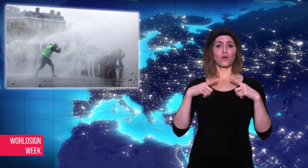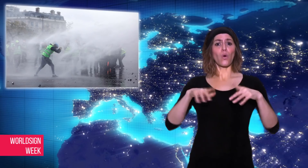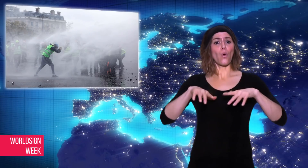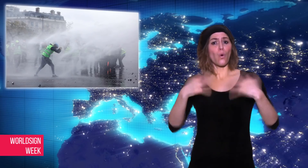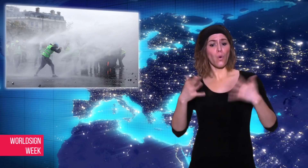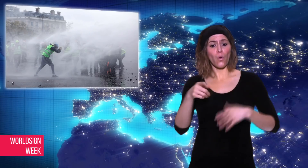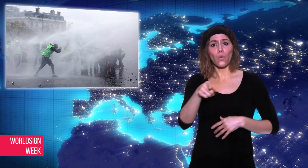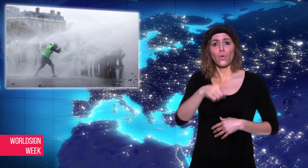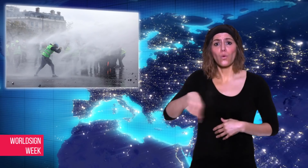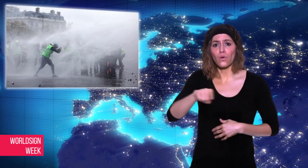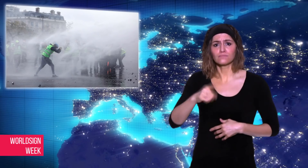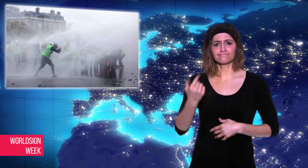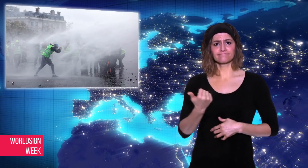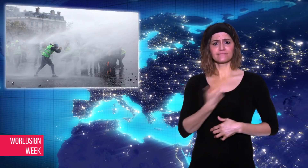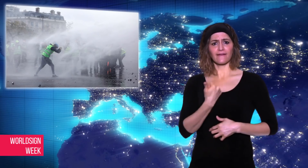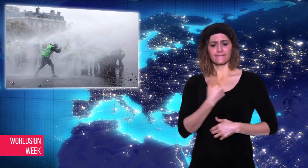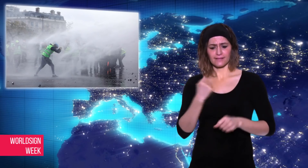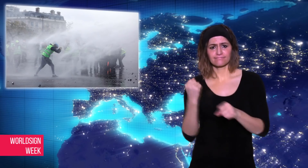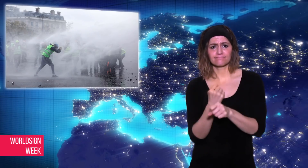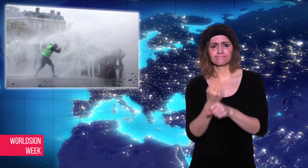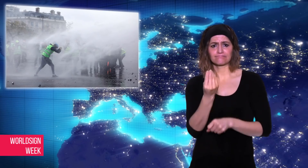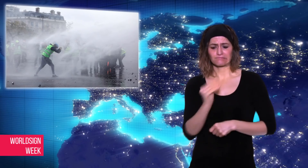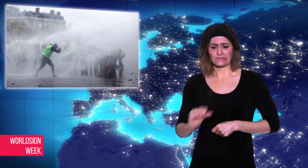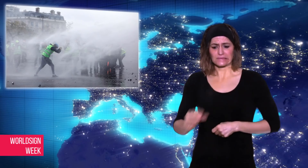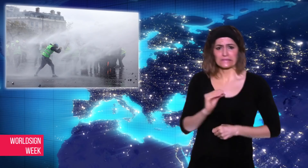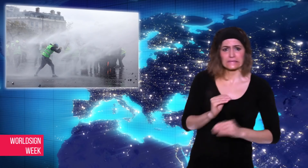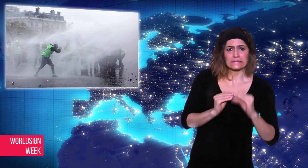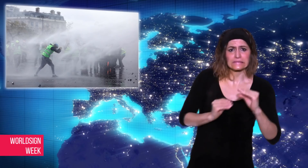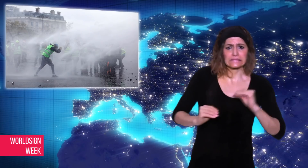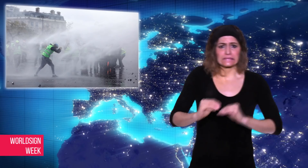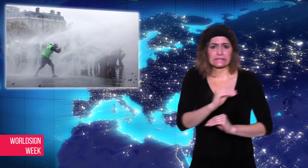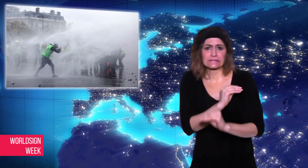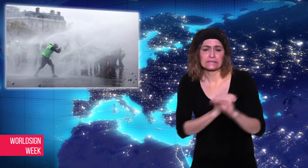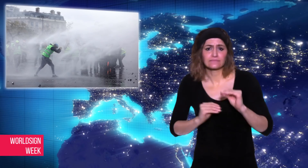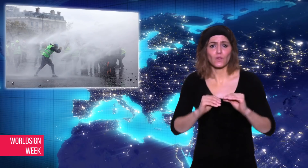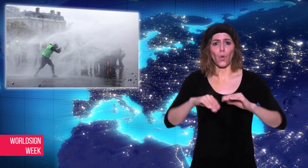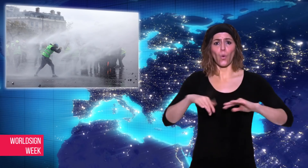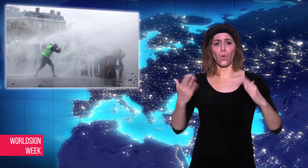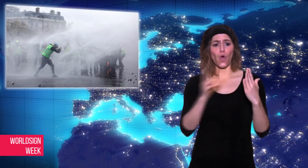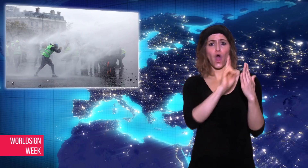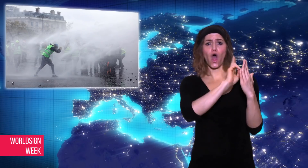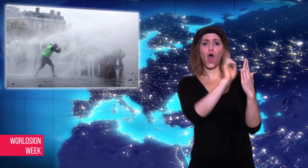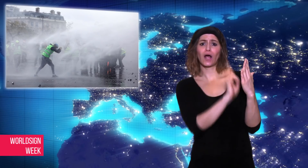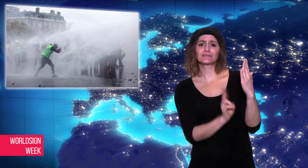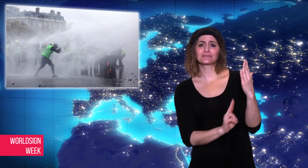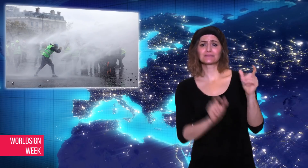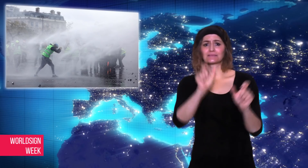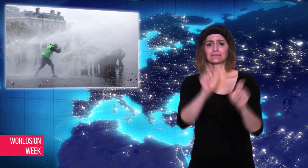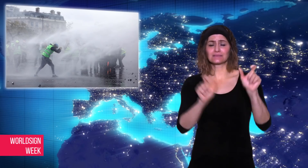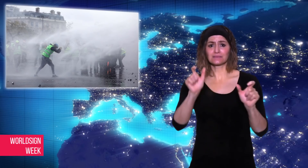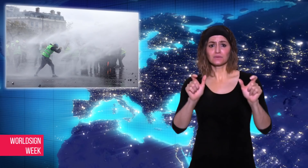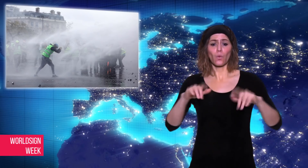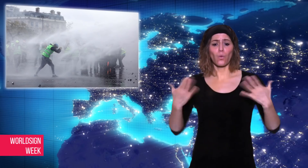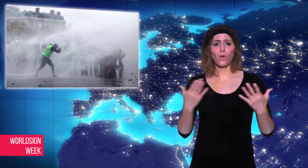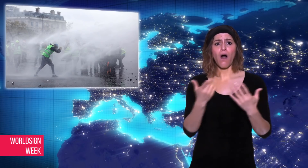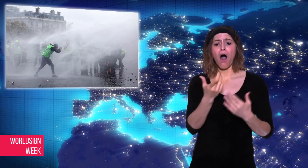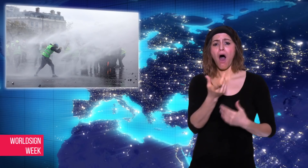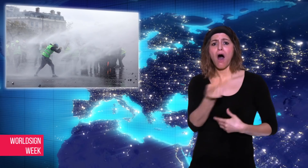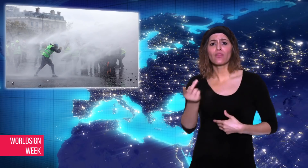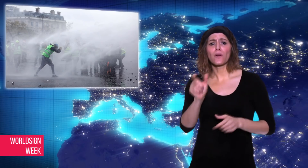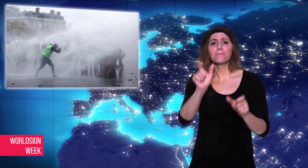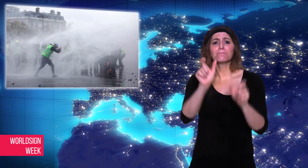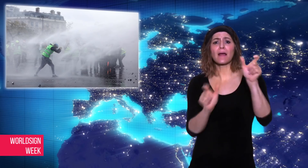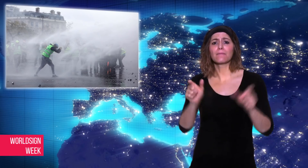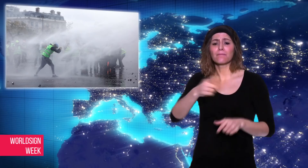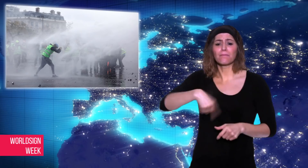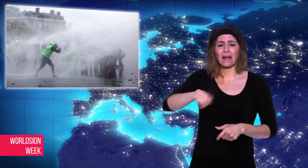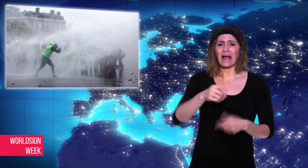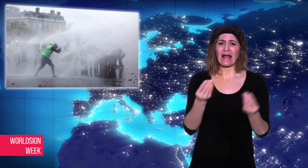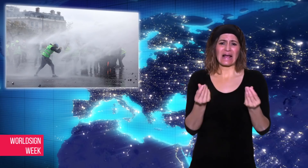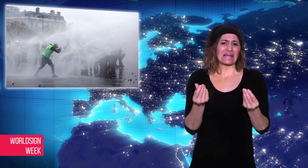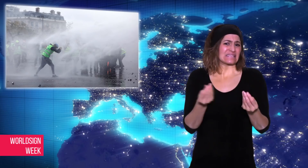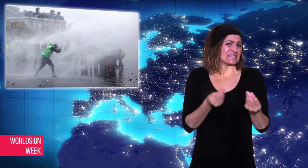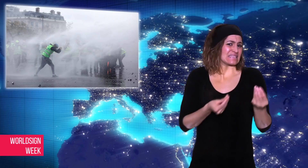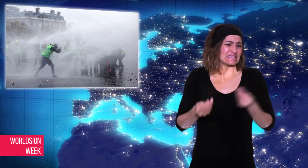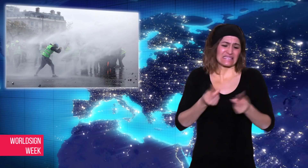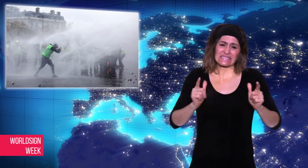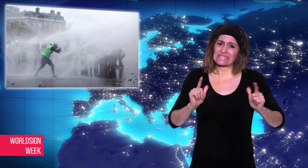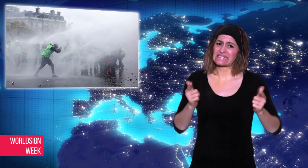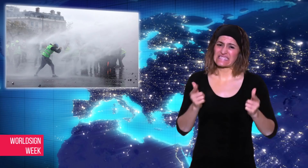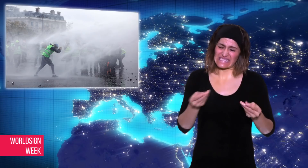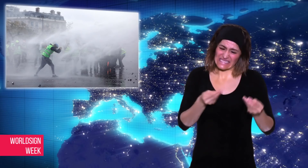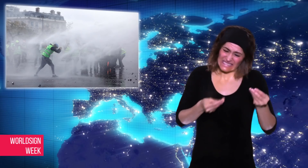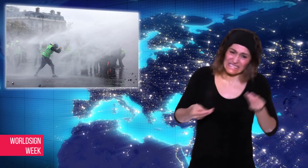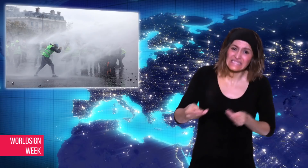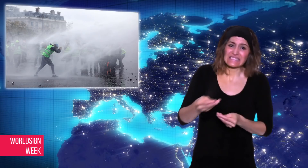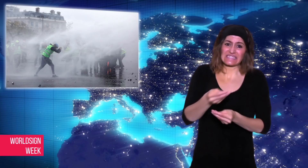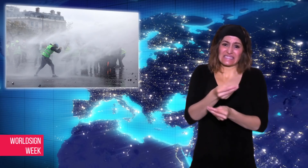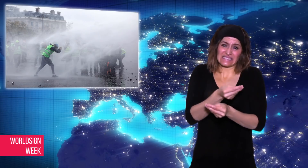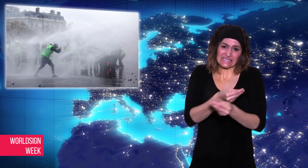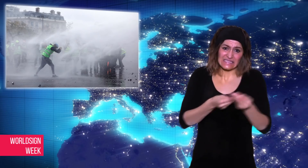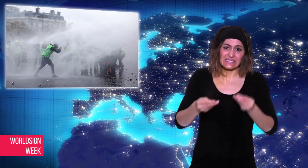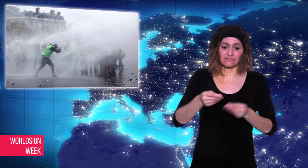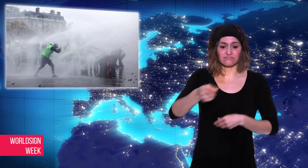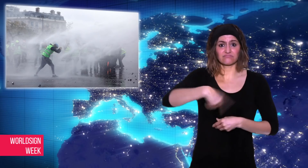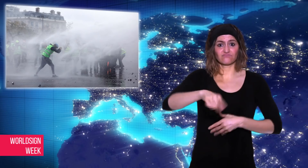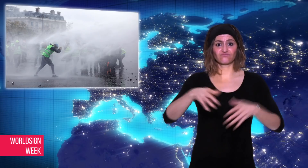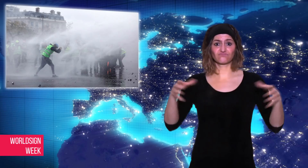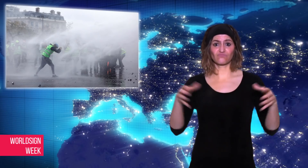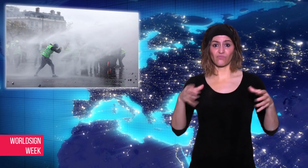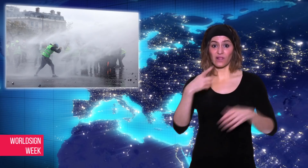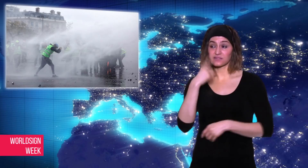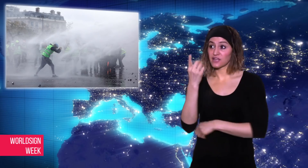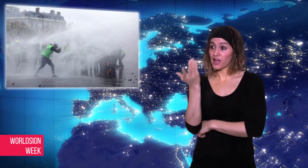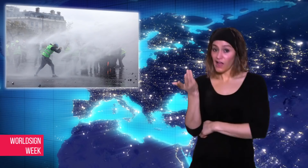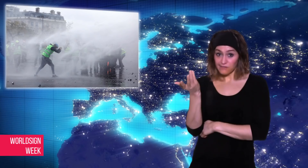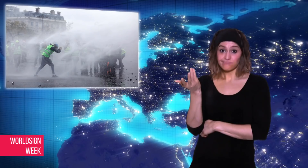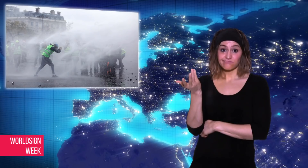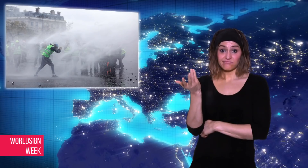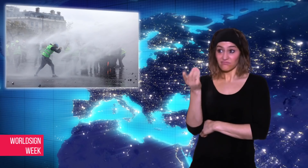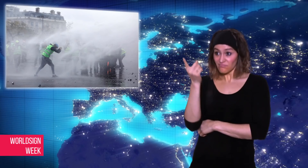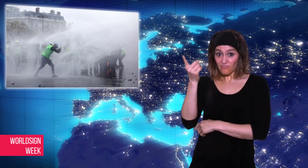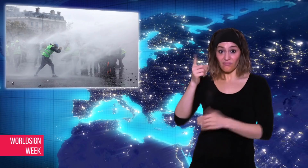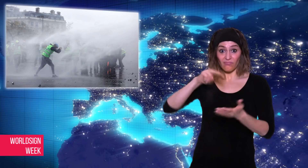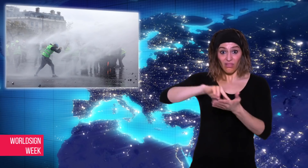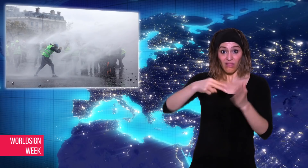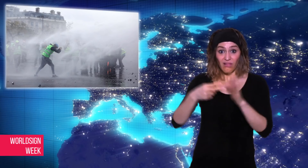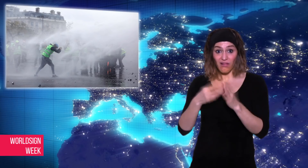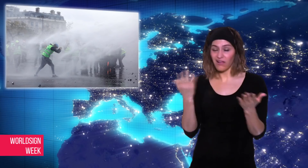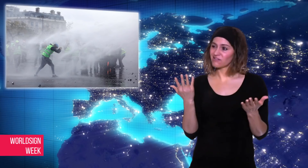others struggling to pay bills - said it was “too little, too late”,